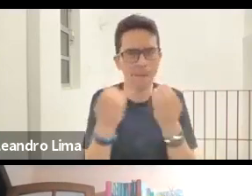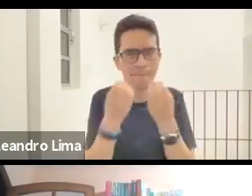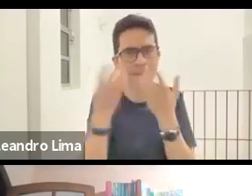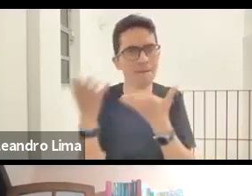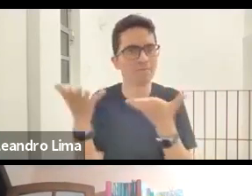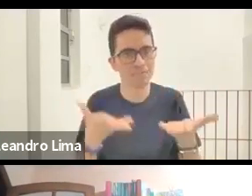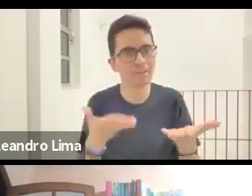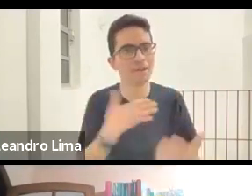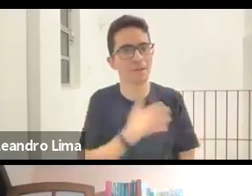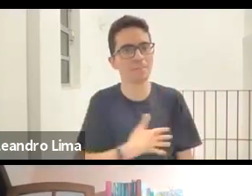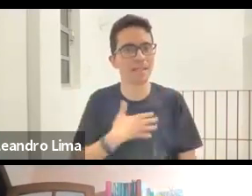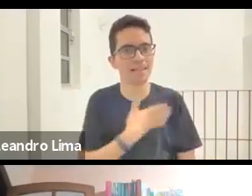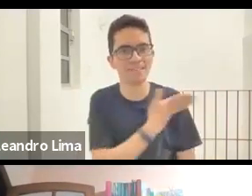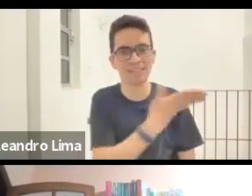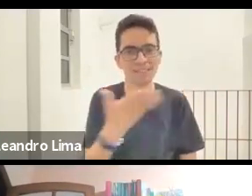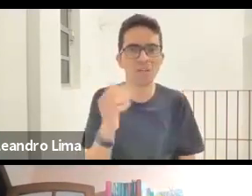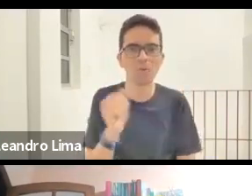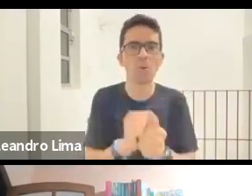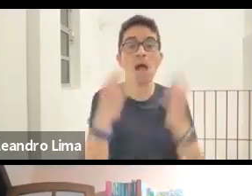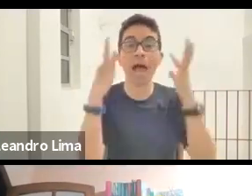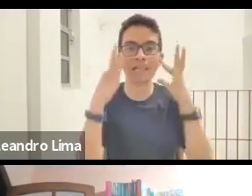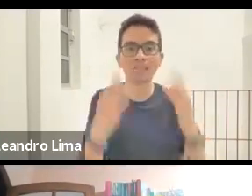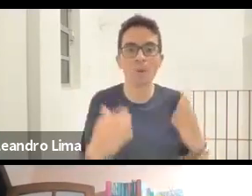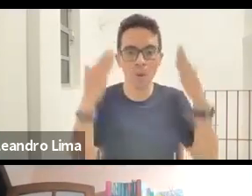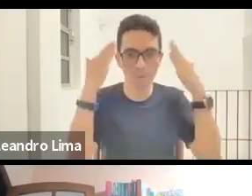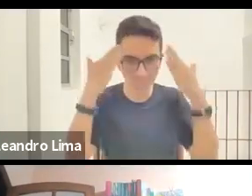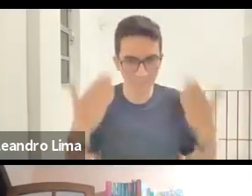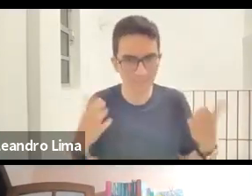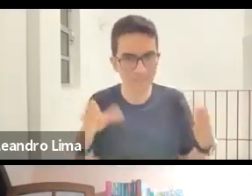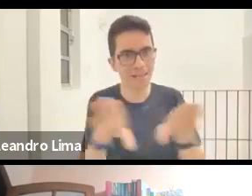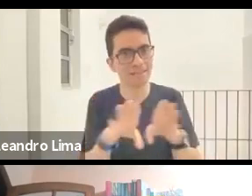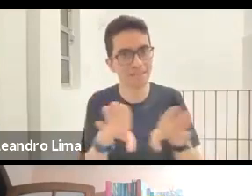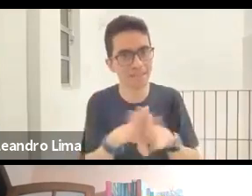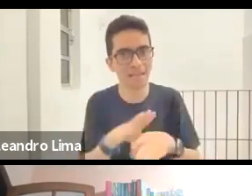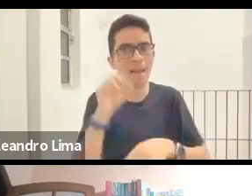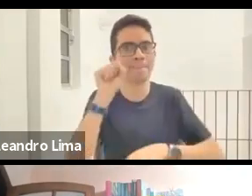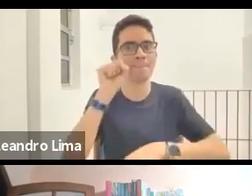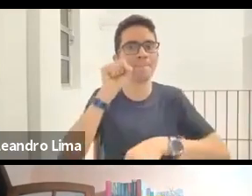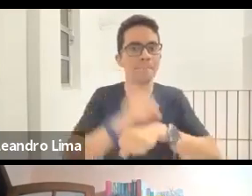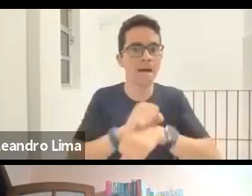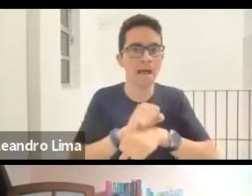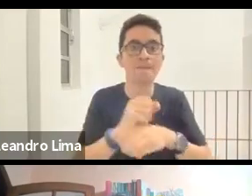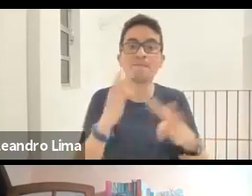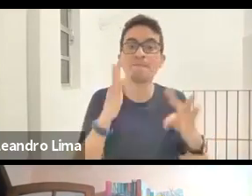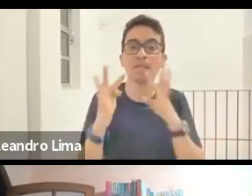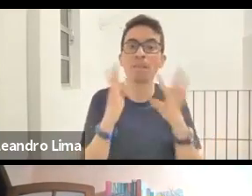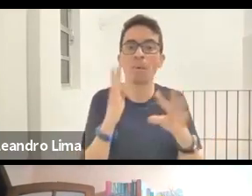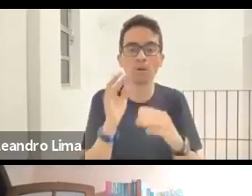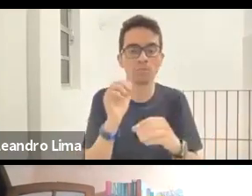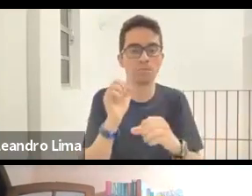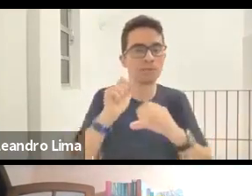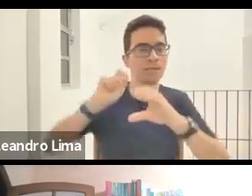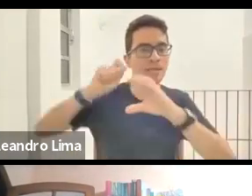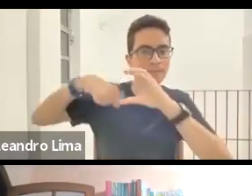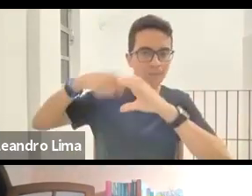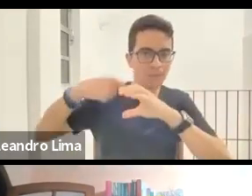meeting Also with us for the other meeting so thank you very much, I will close our session I will close our session on facebook.